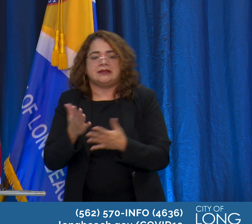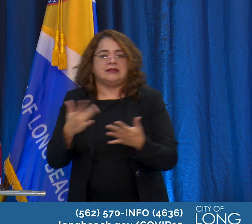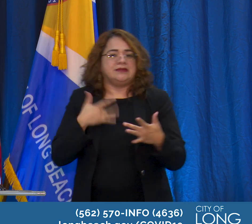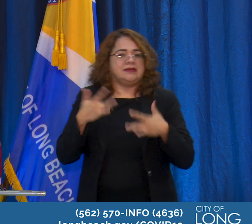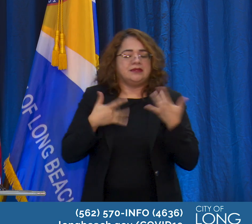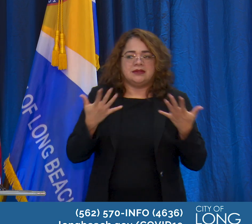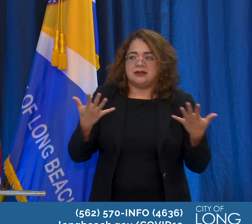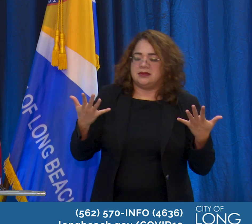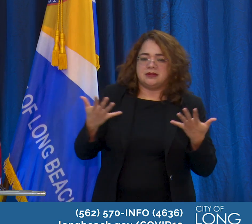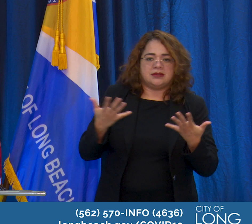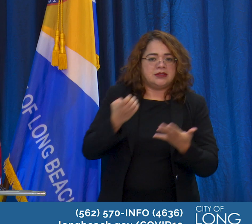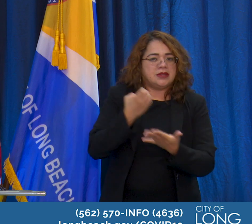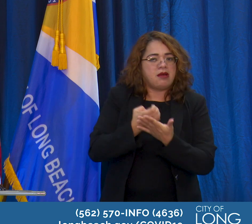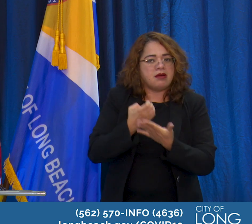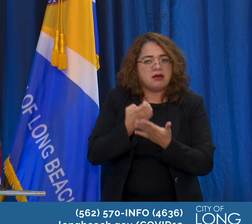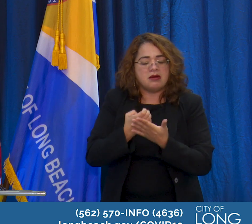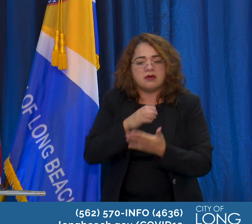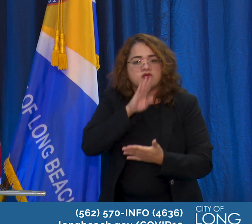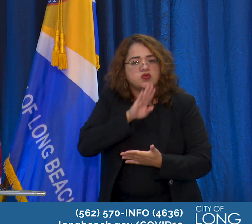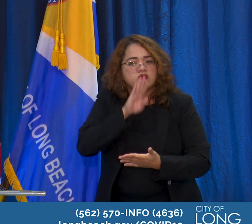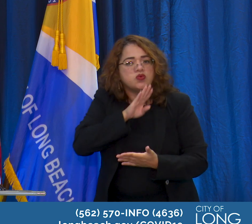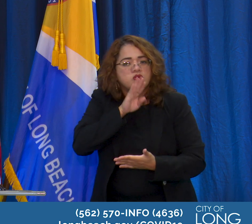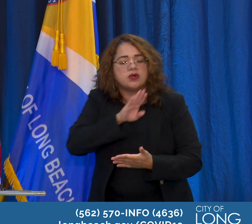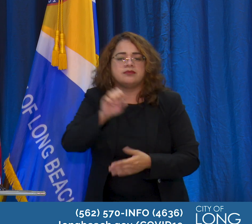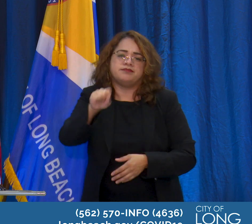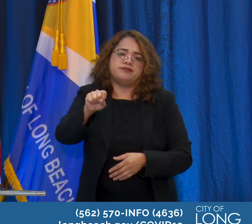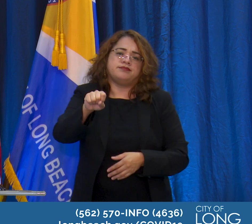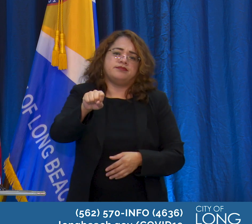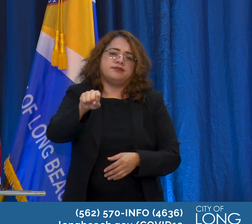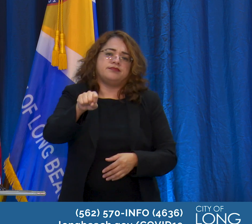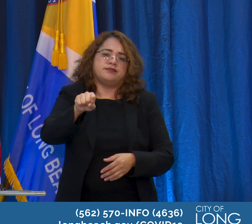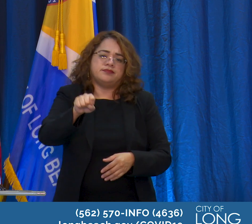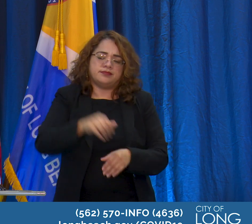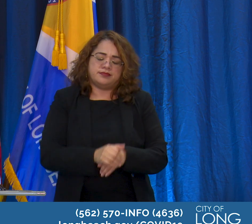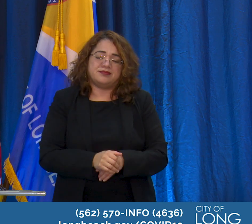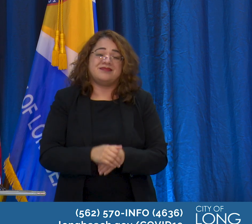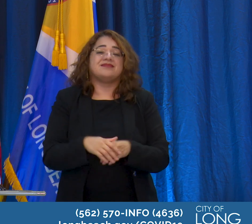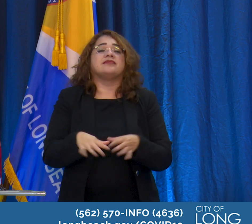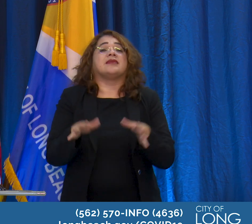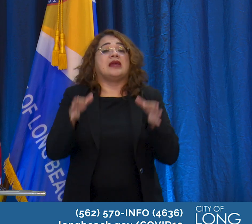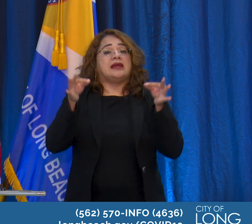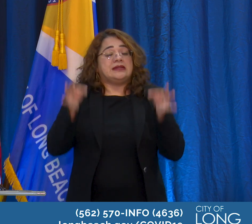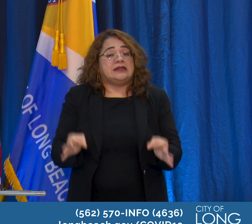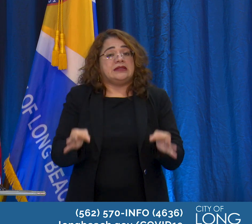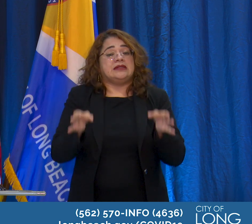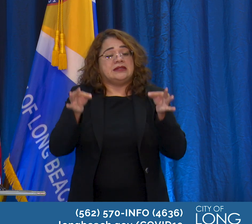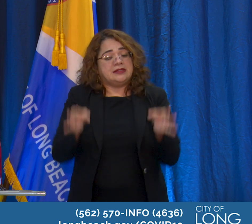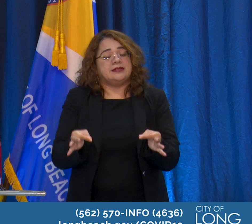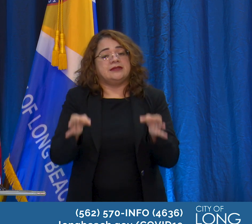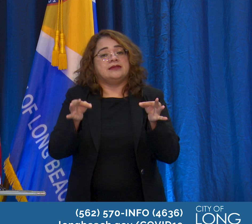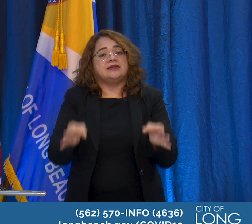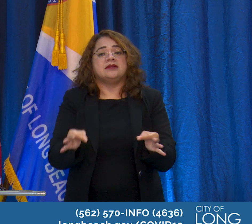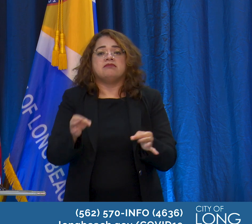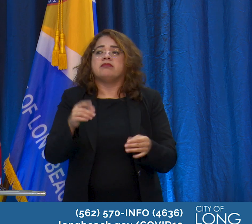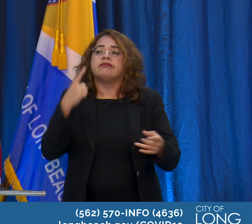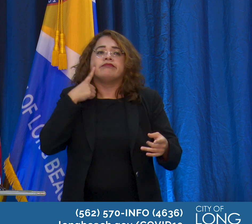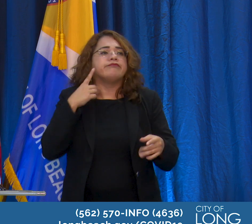And it's been said before but I would just like to reiterate that these choices have not been made lightly.